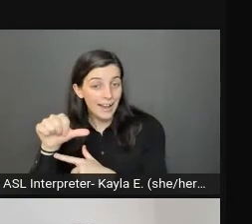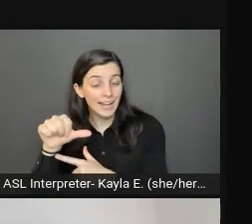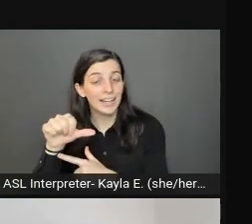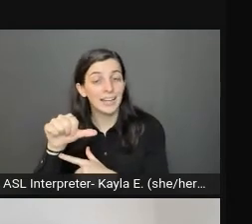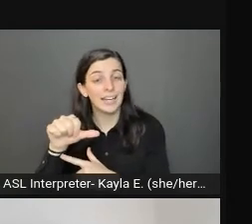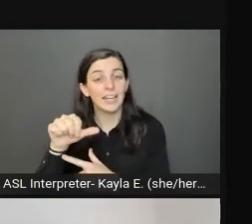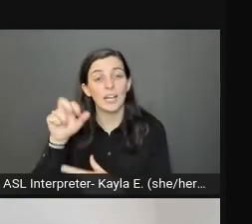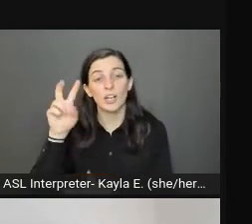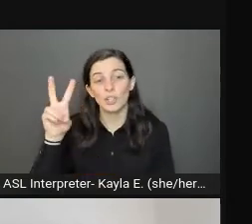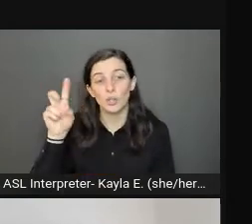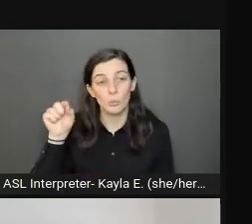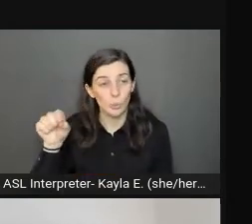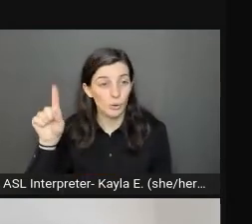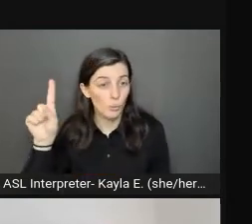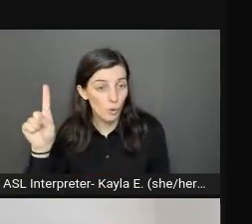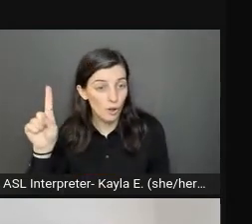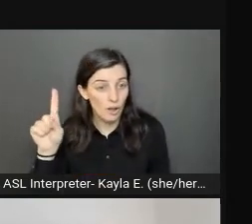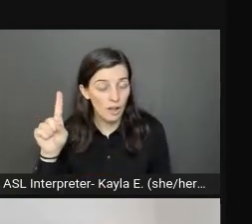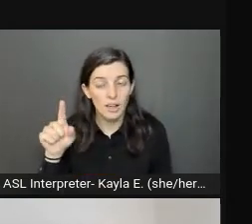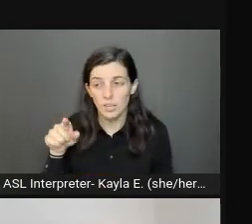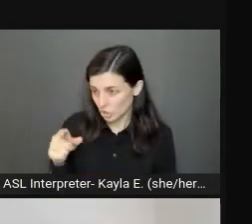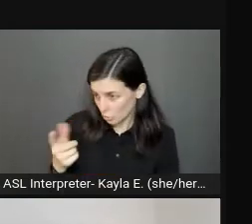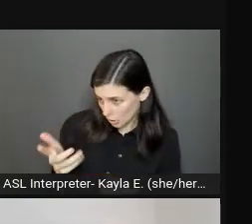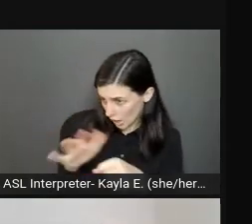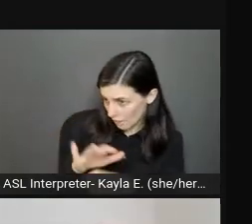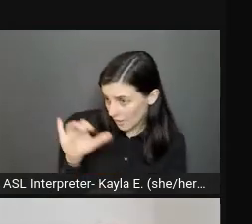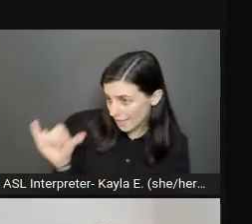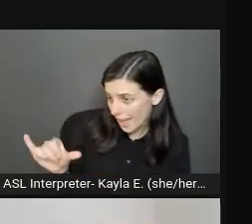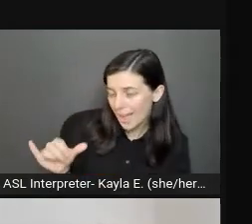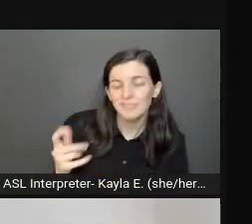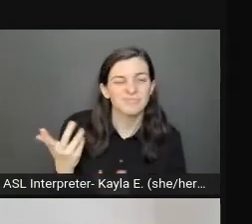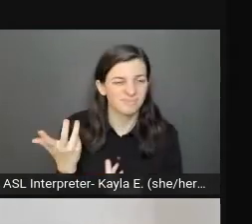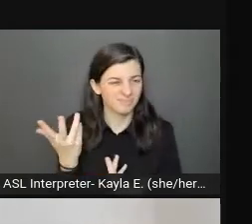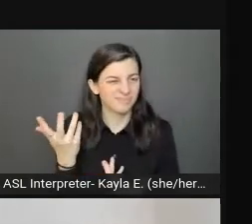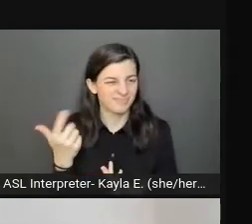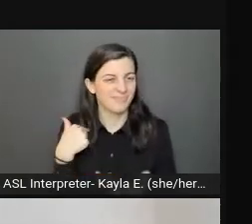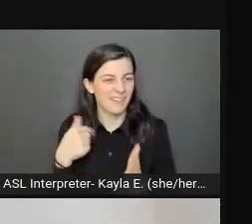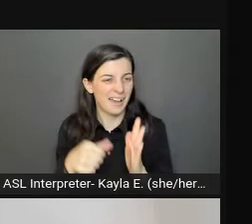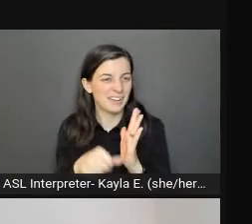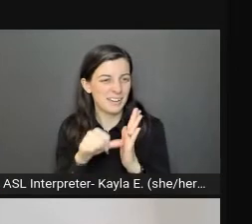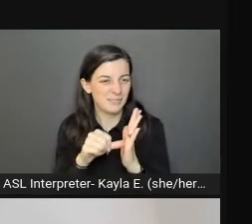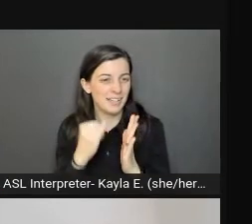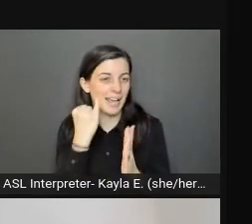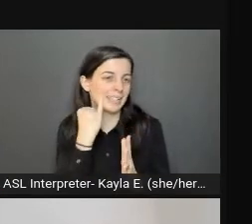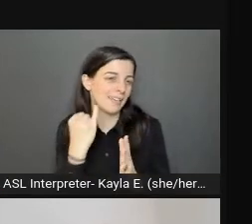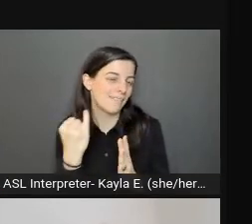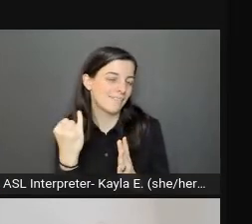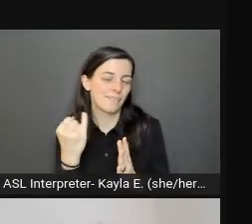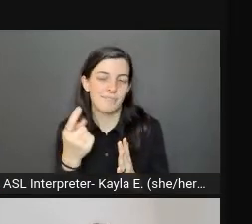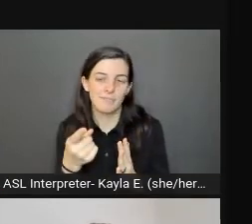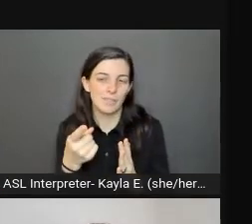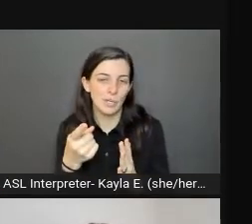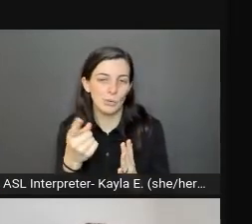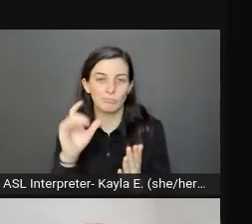Is that what you cover?" I emphasize that if you're looking for AA,